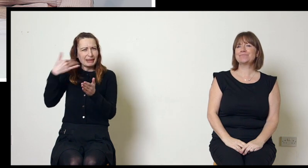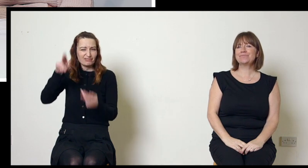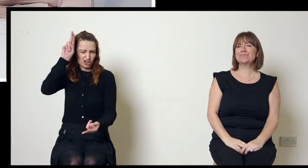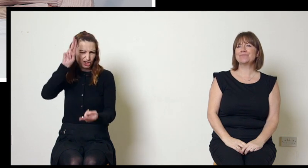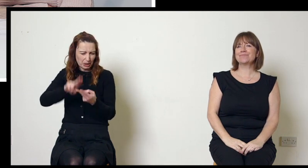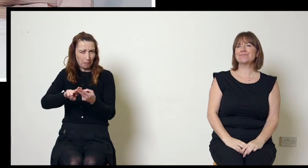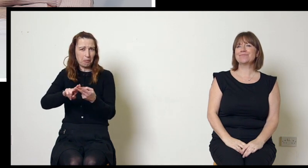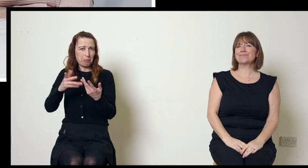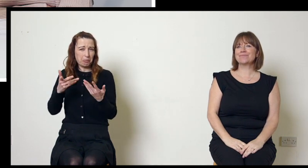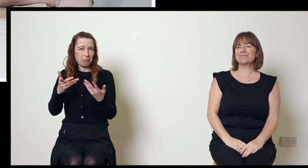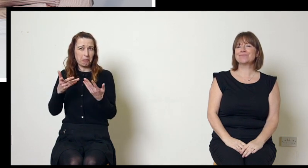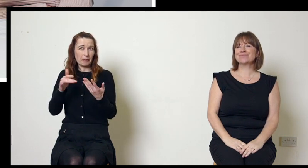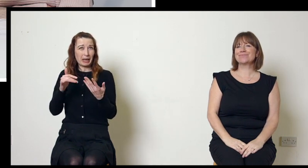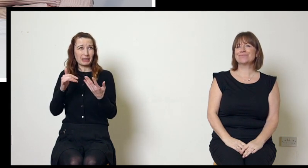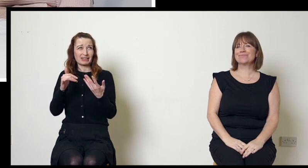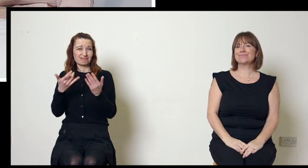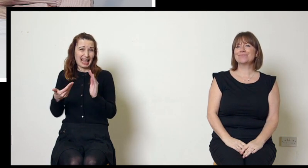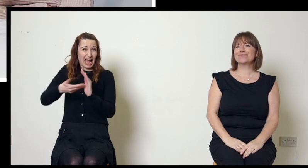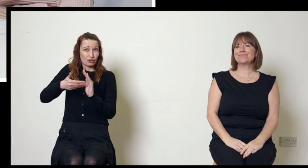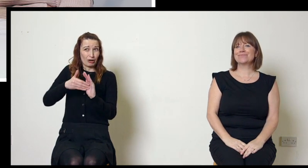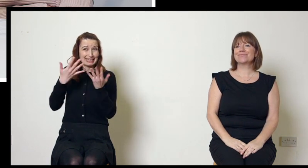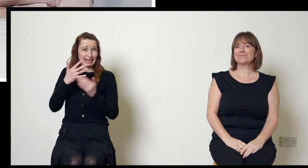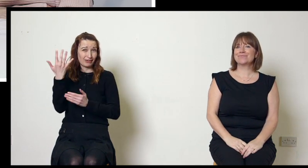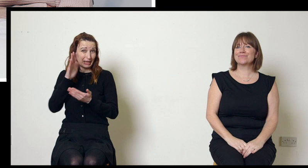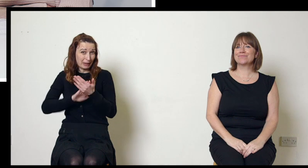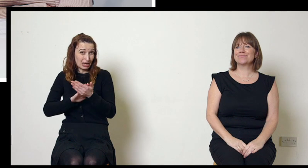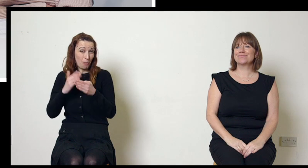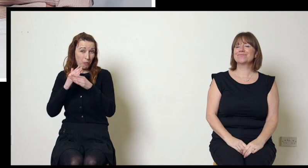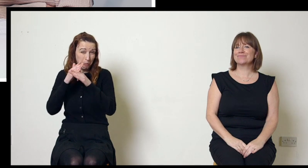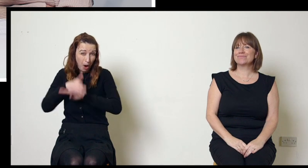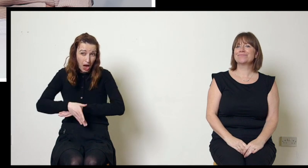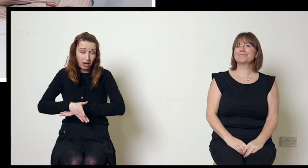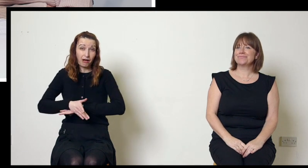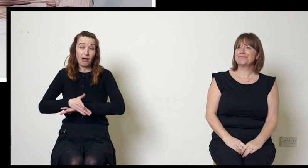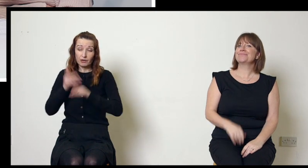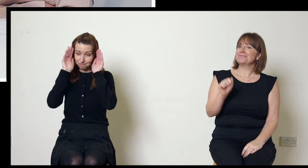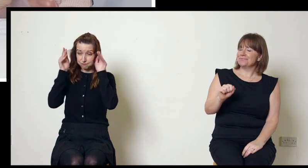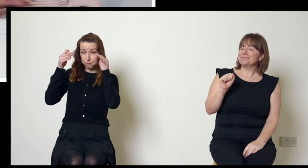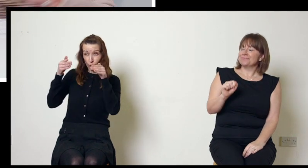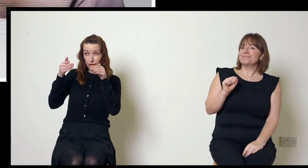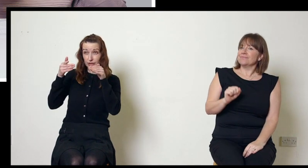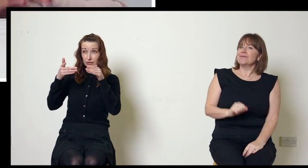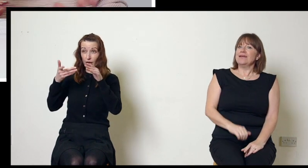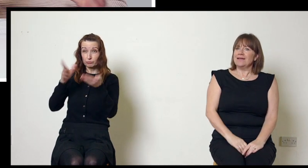other than it might be an extra 10-15 minutes of your time in concentration and thought and putting it into the process.